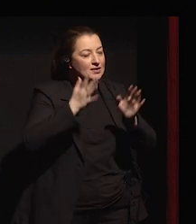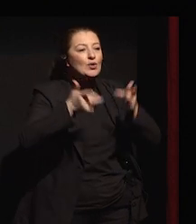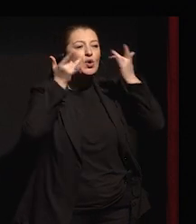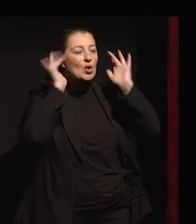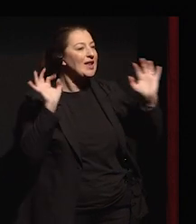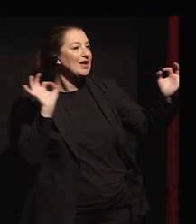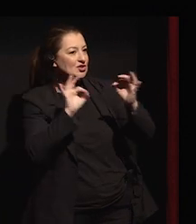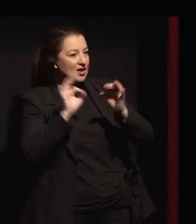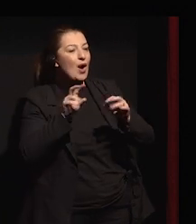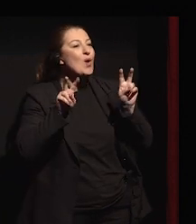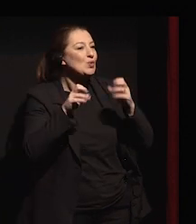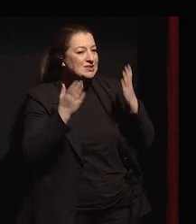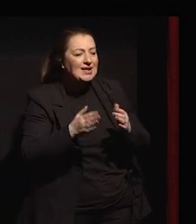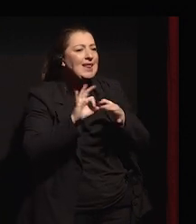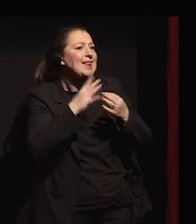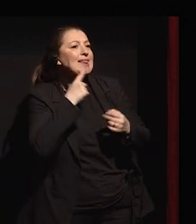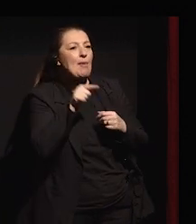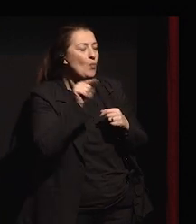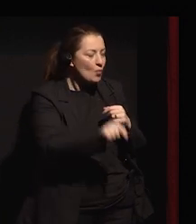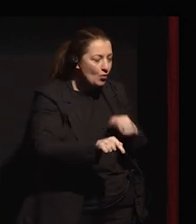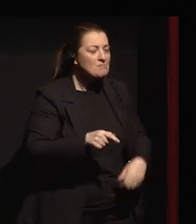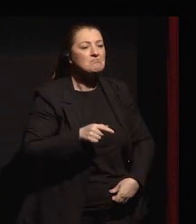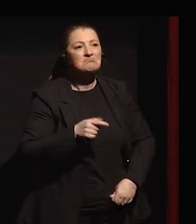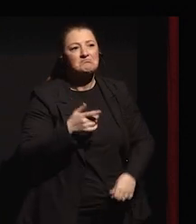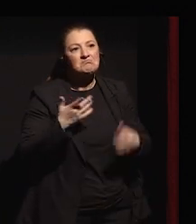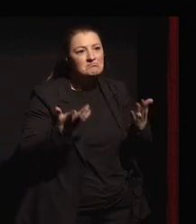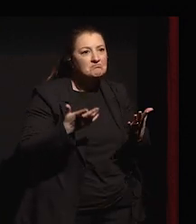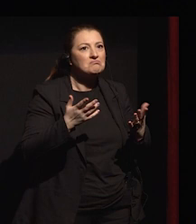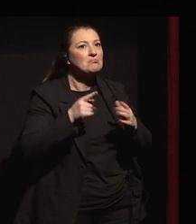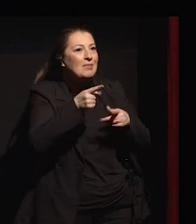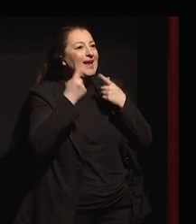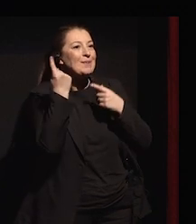So what we mean by that is basically culture, education, the areas that we work in.